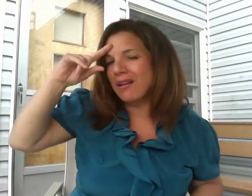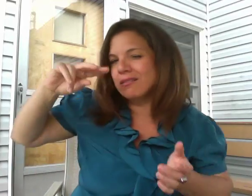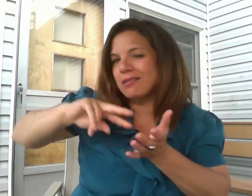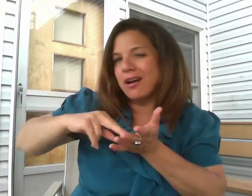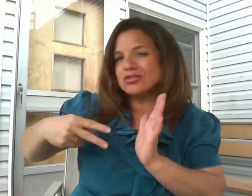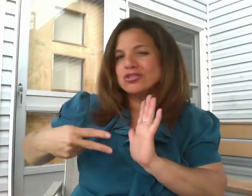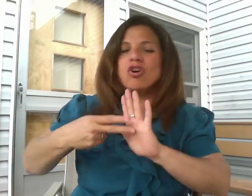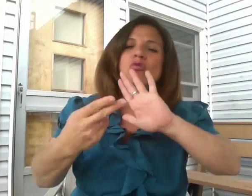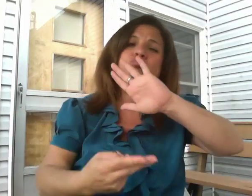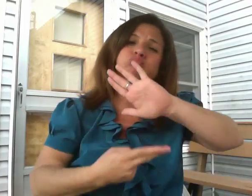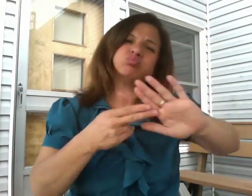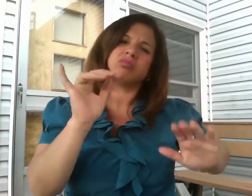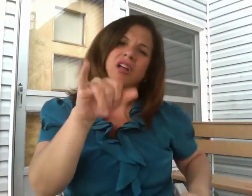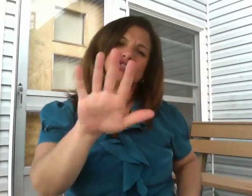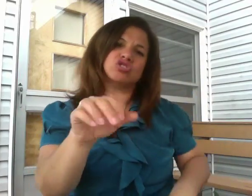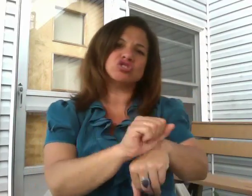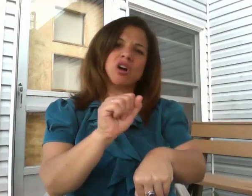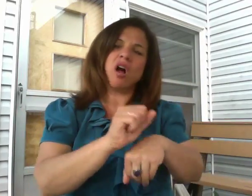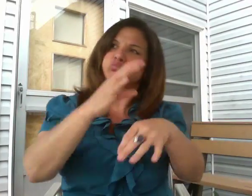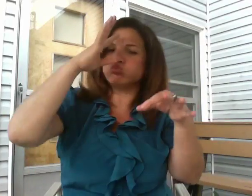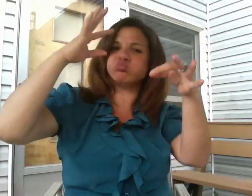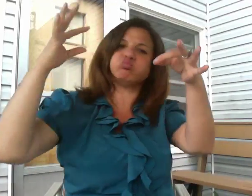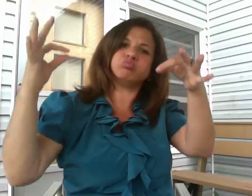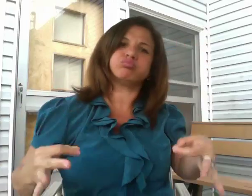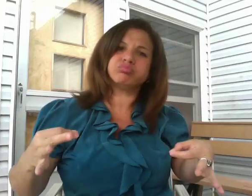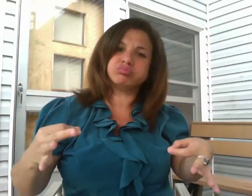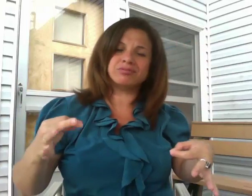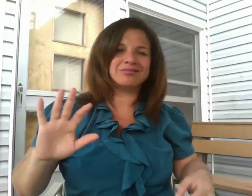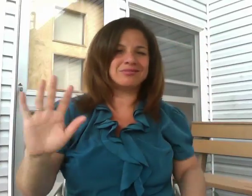is that intentional to push the label to our job positions? No, that’s wrong!